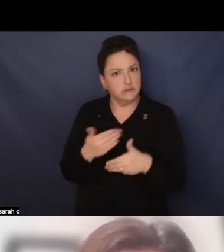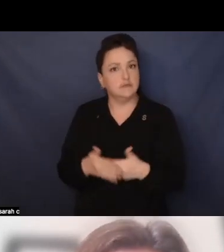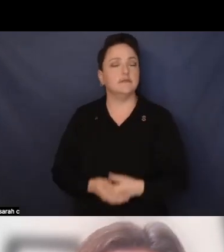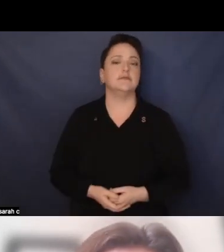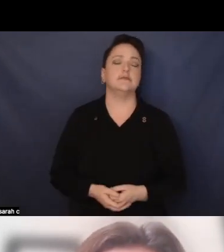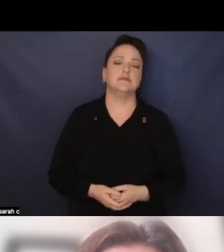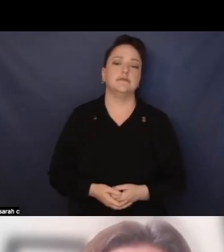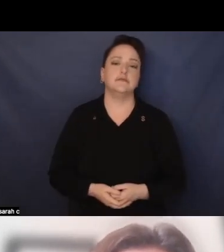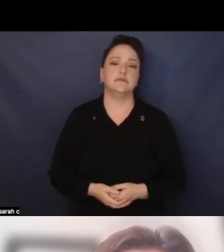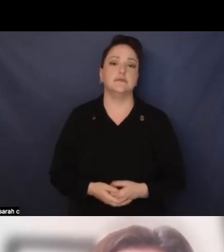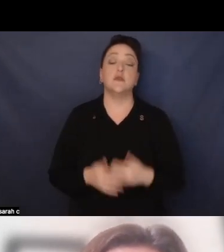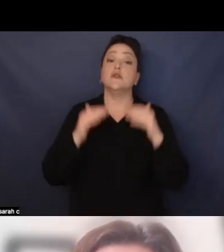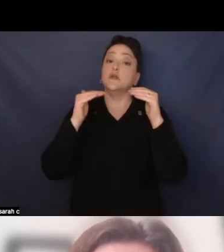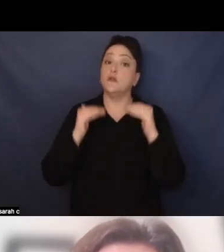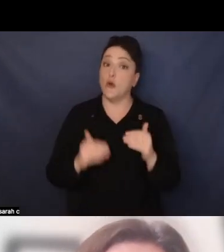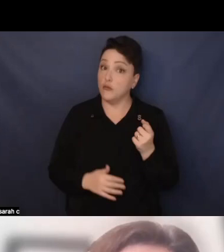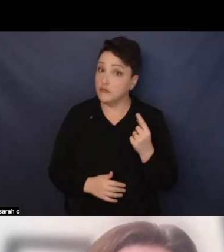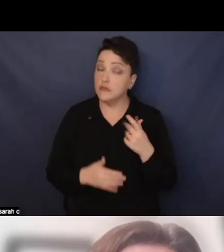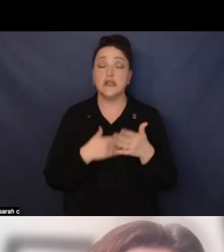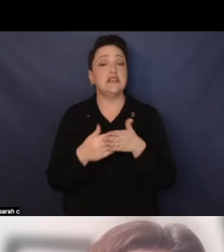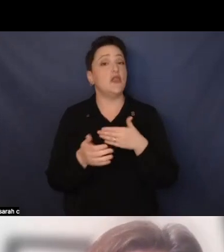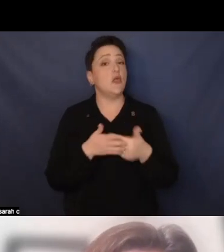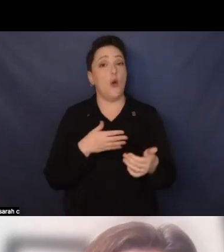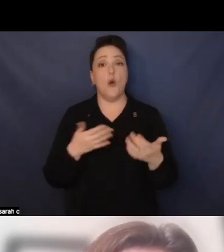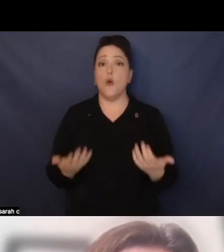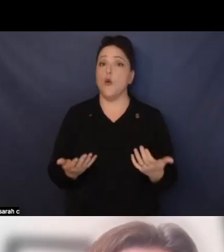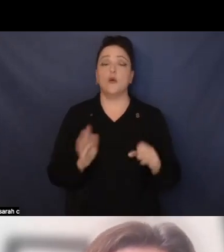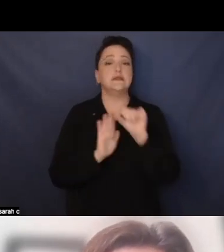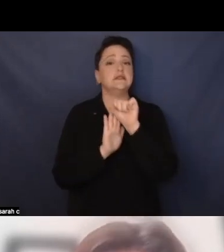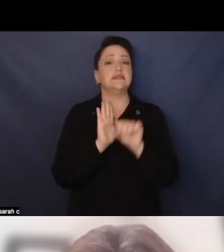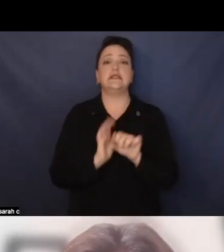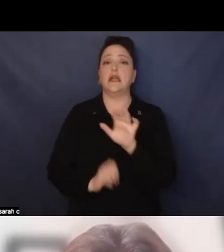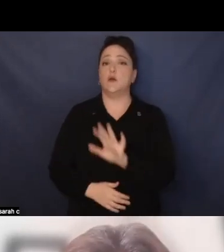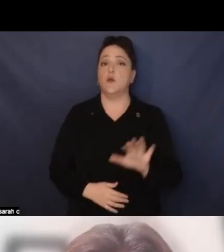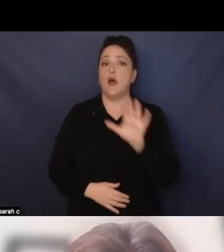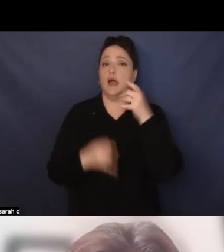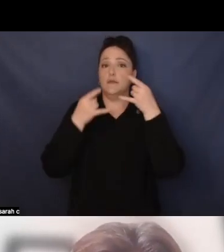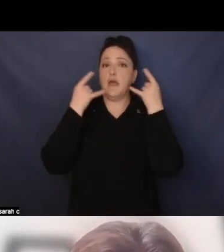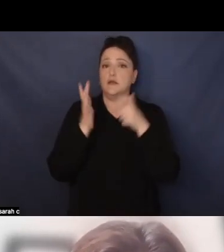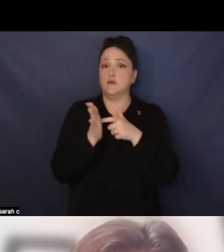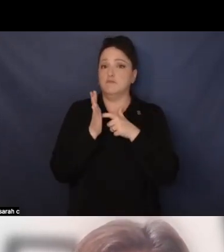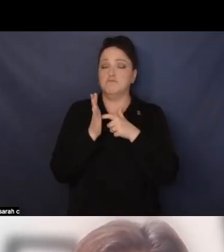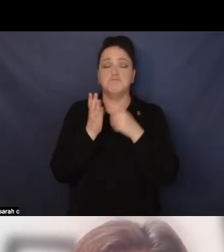So even though there is no longer a statewide masking requirement in healthcare for California,